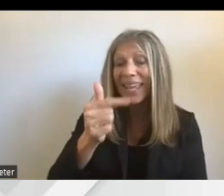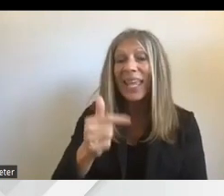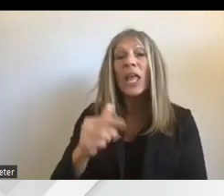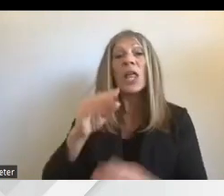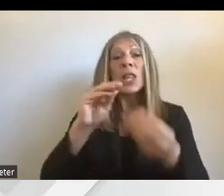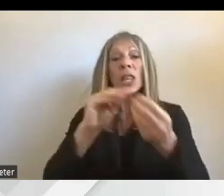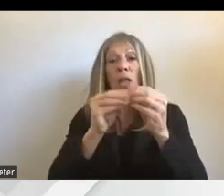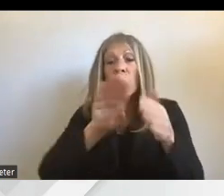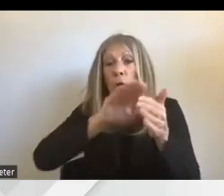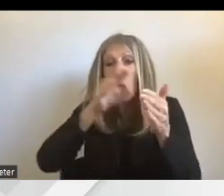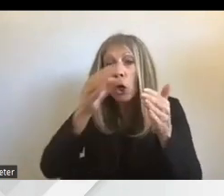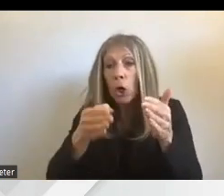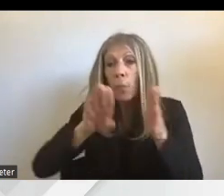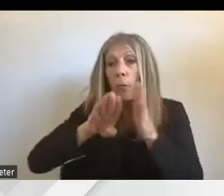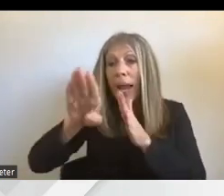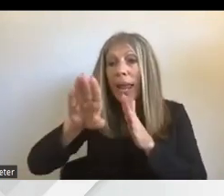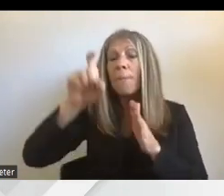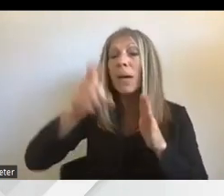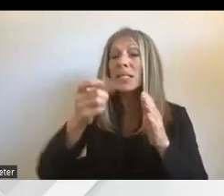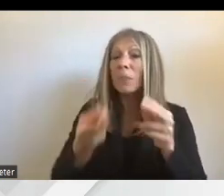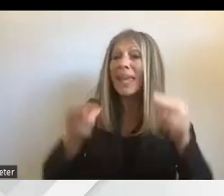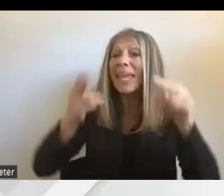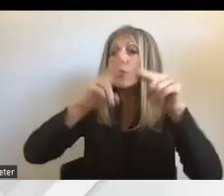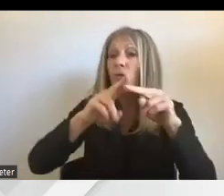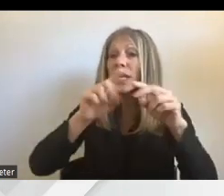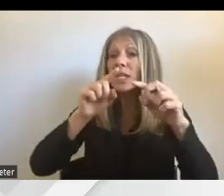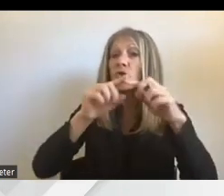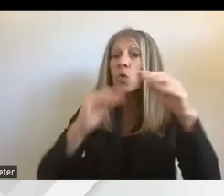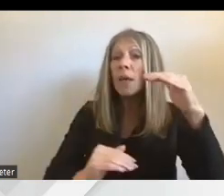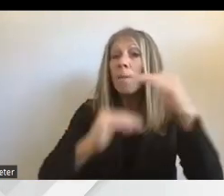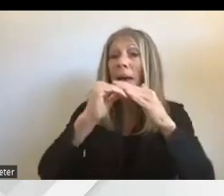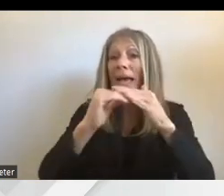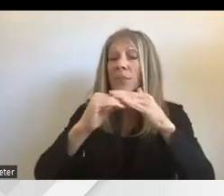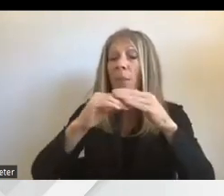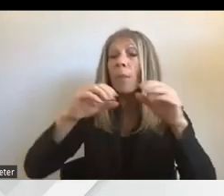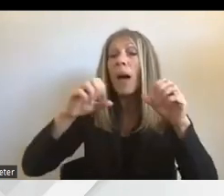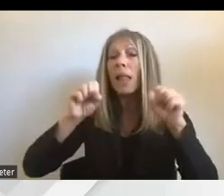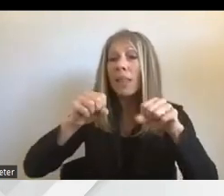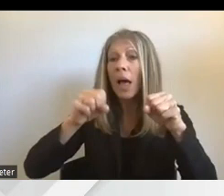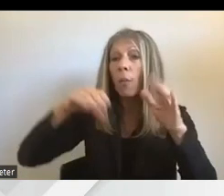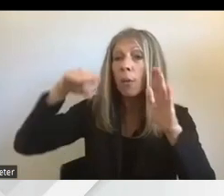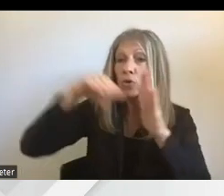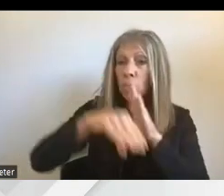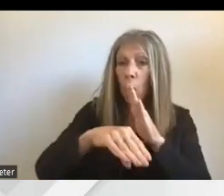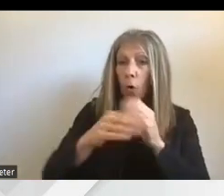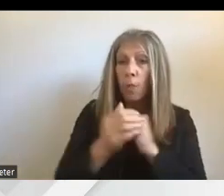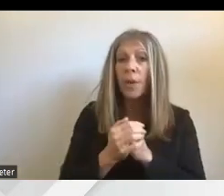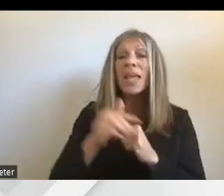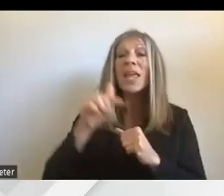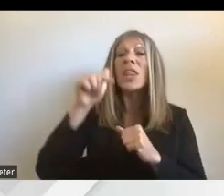existing curb ramp may need to be increased to the maximum allowable slope. This is an